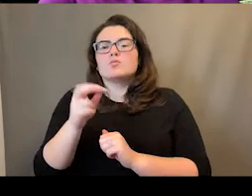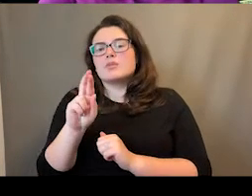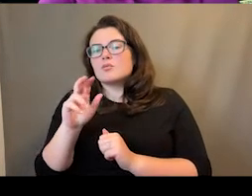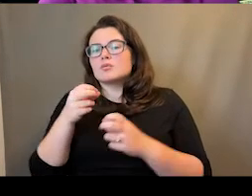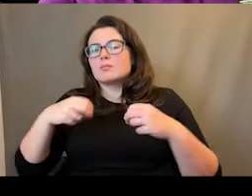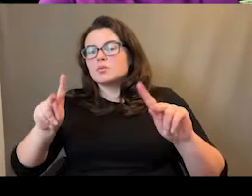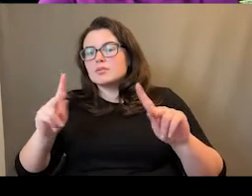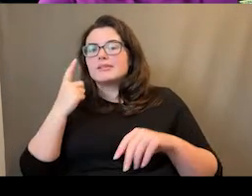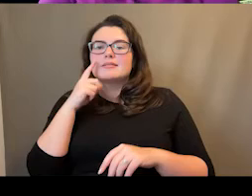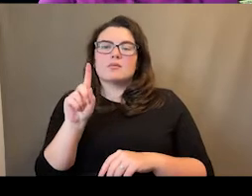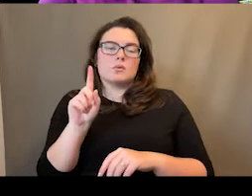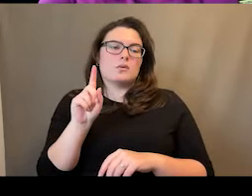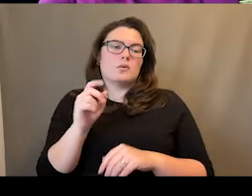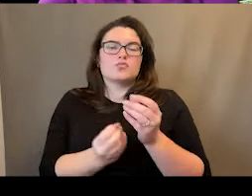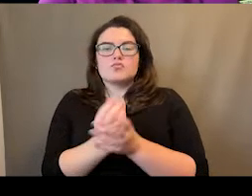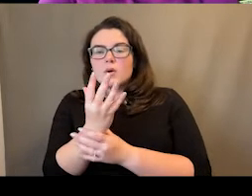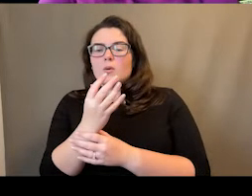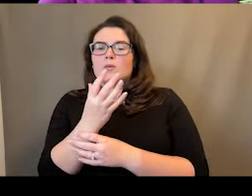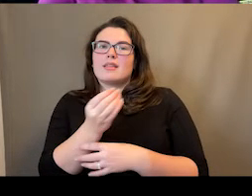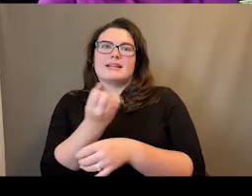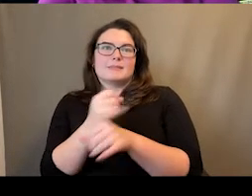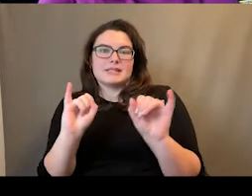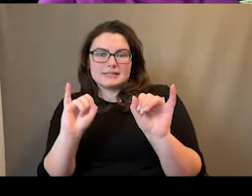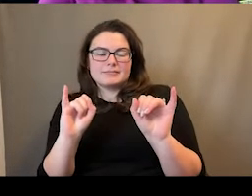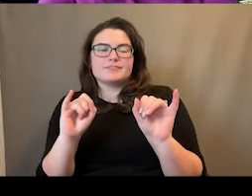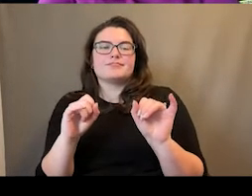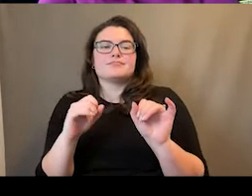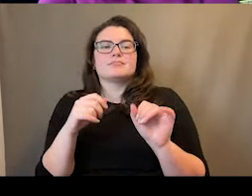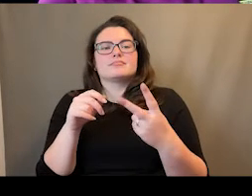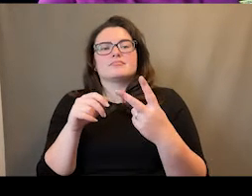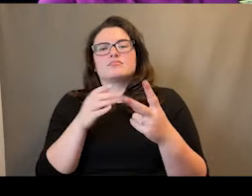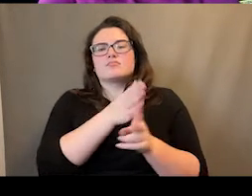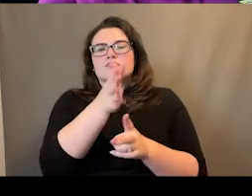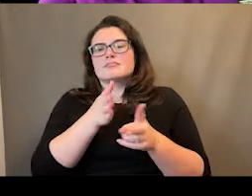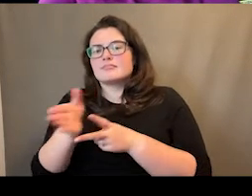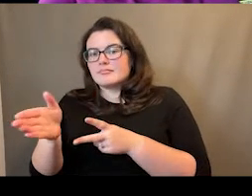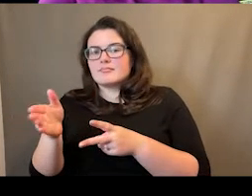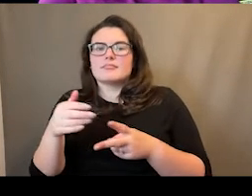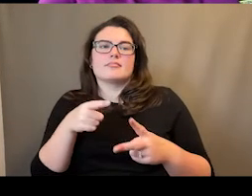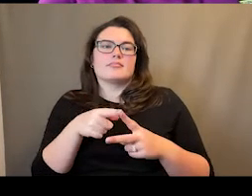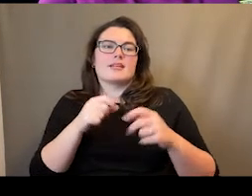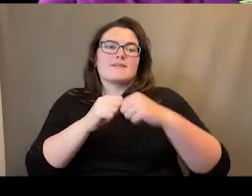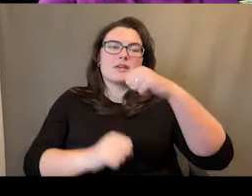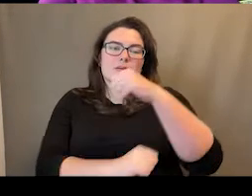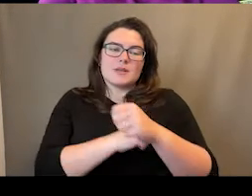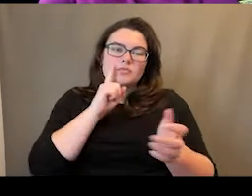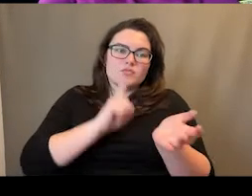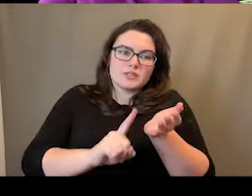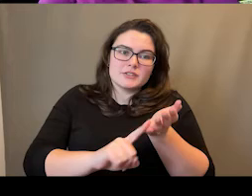for growth and independence. Then there are two tracks. There's fundamental research in the SBE sciences and